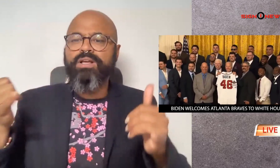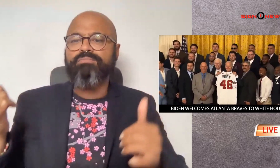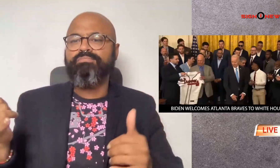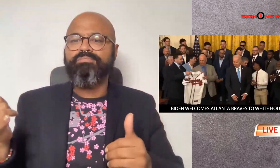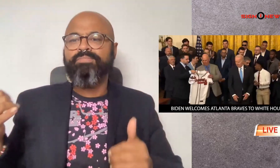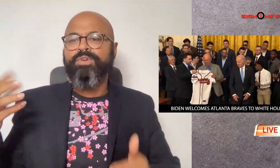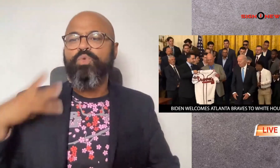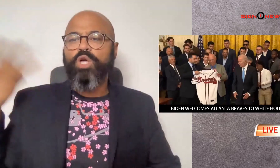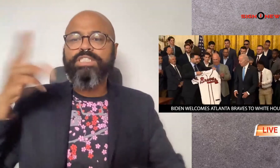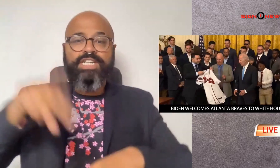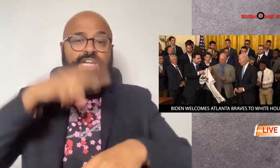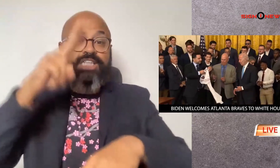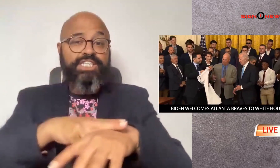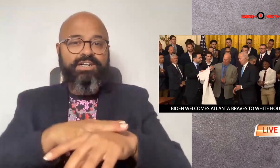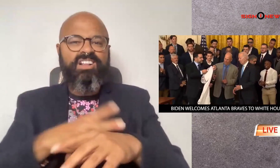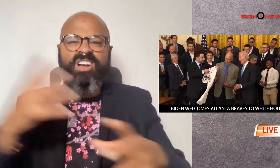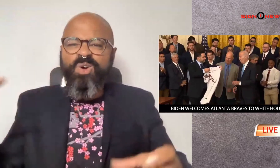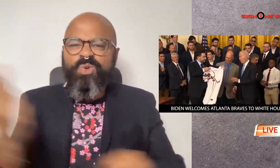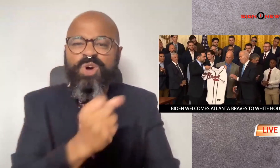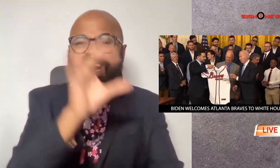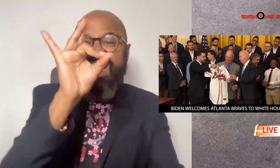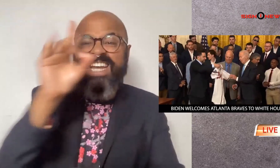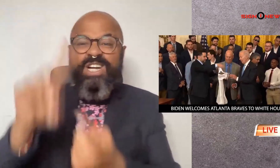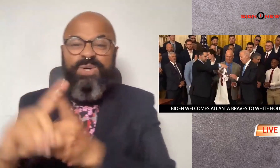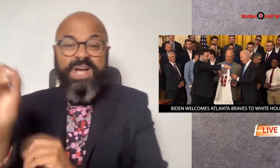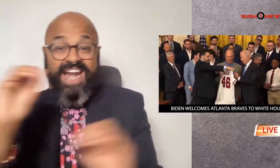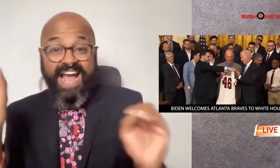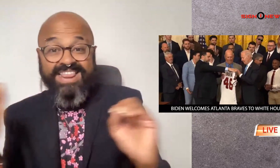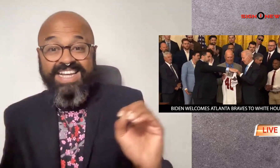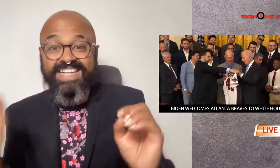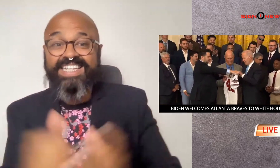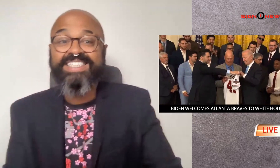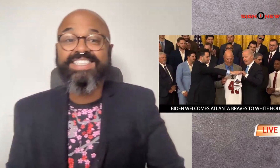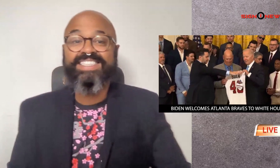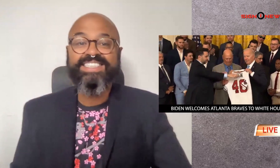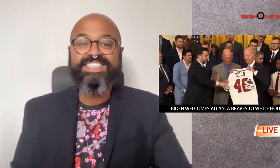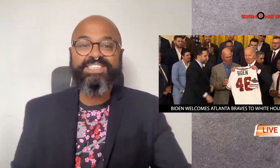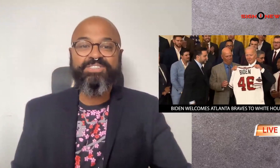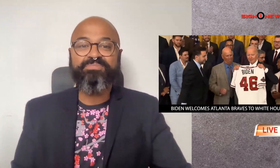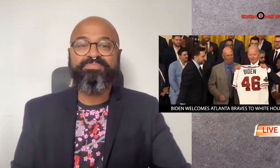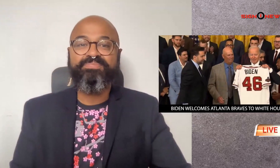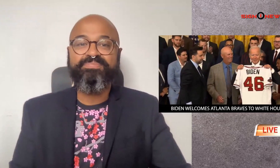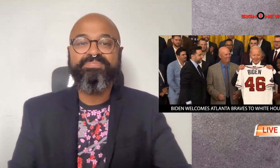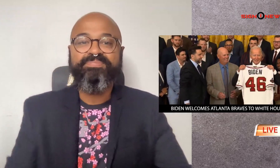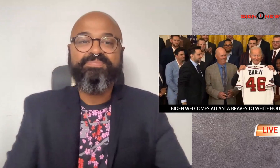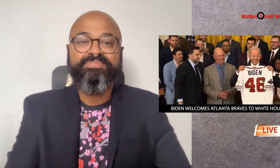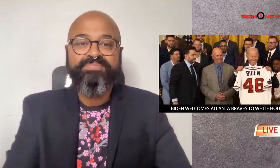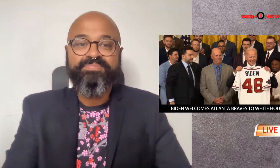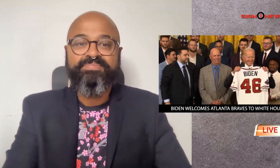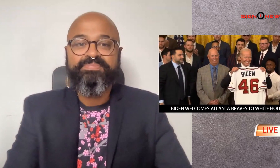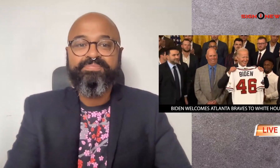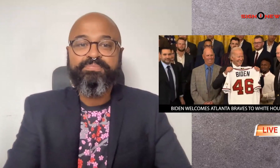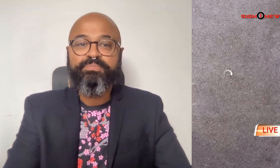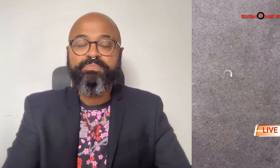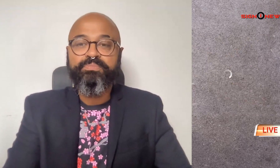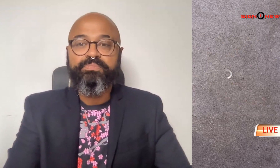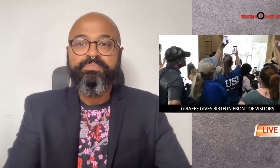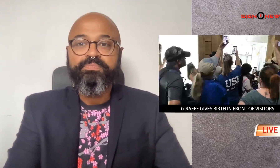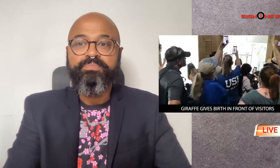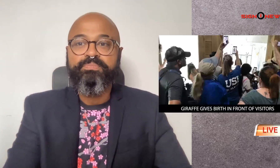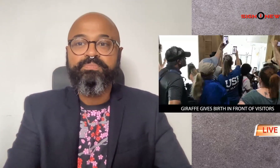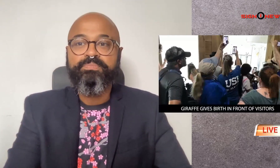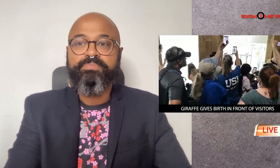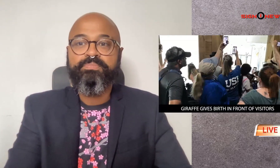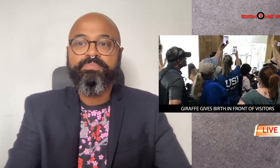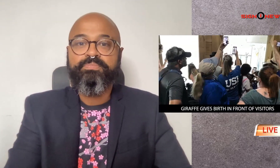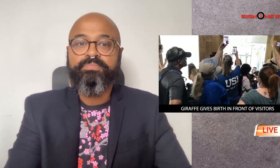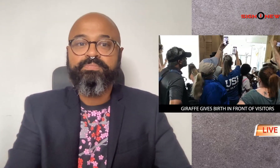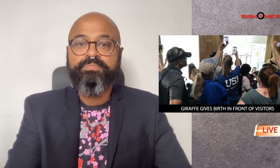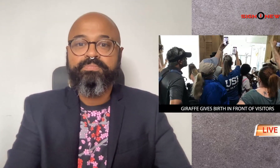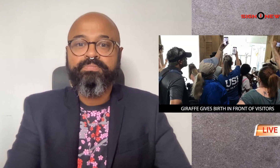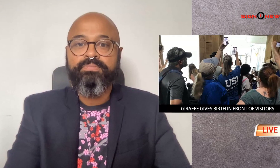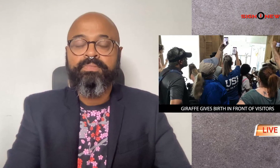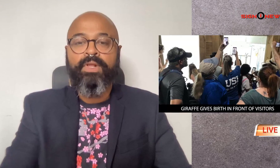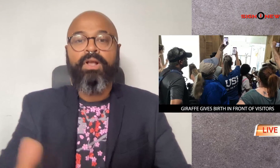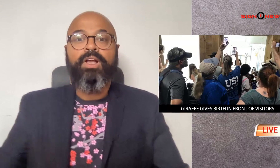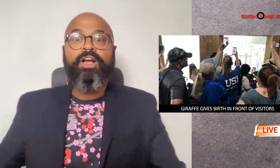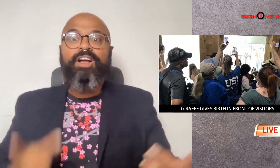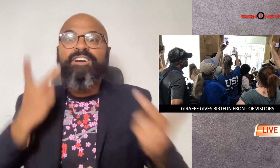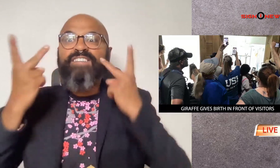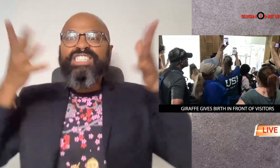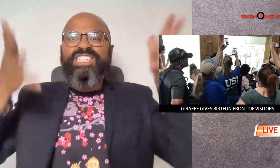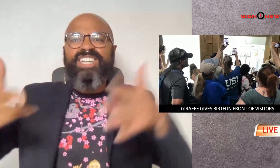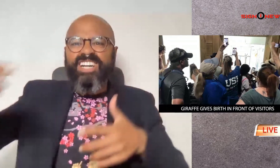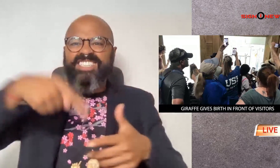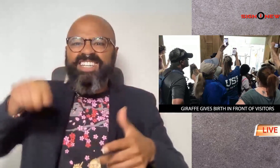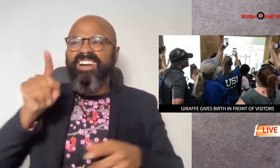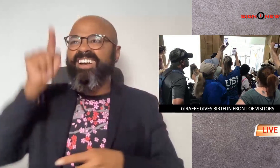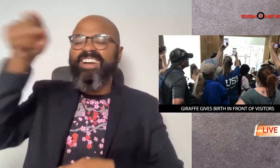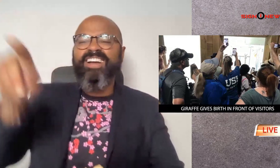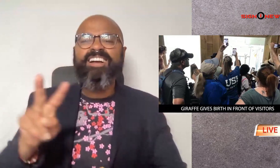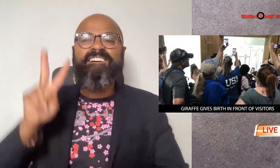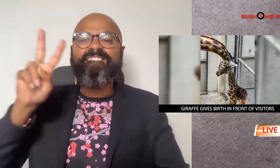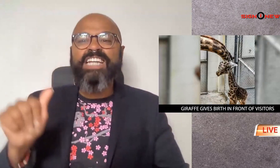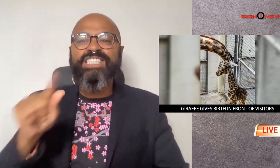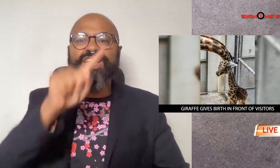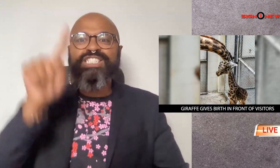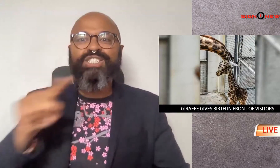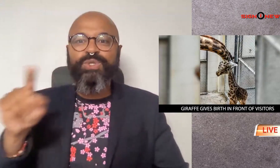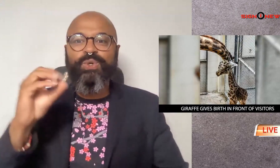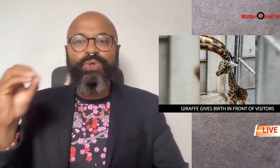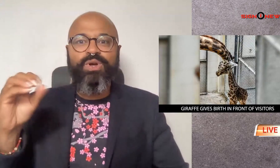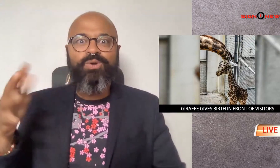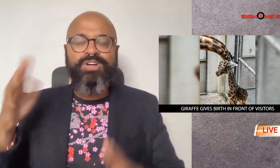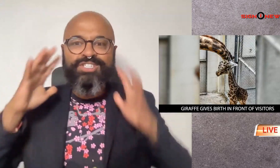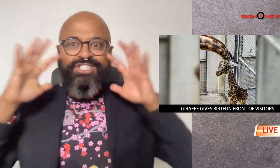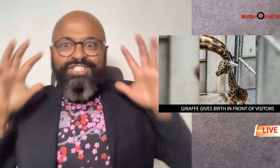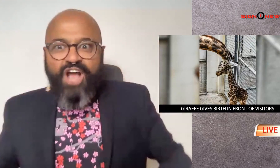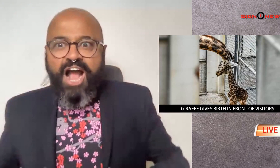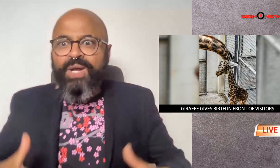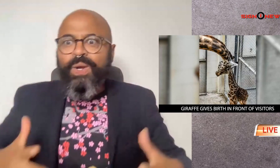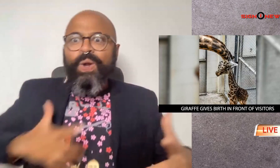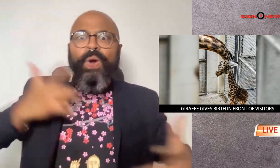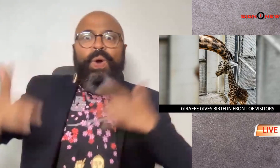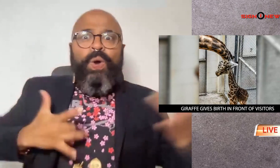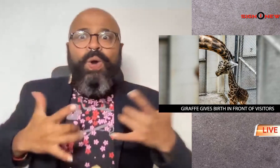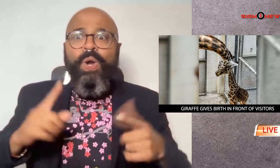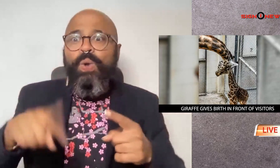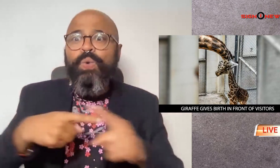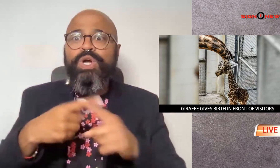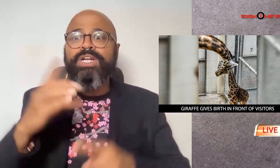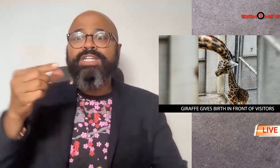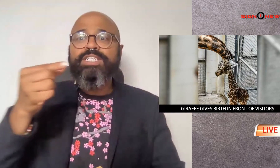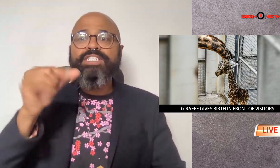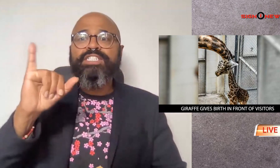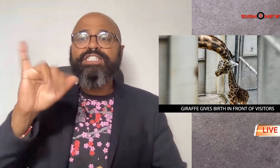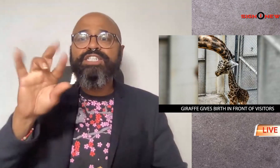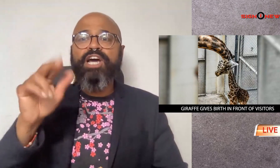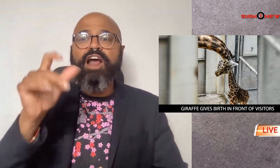Nationals and won 8-0 visitors at a Virginia zoo were shocked and excited when a giraffe